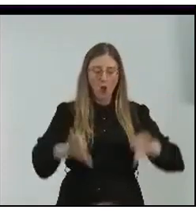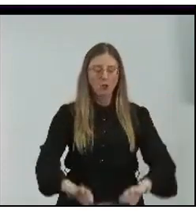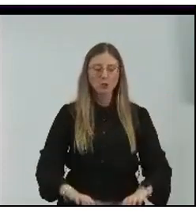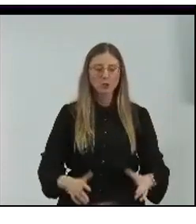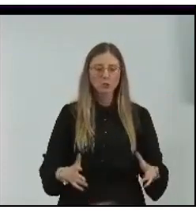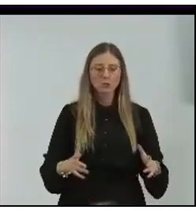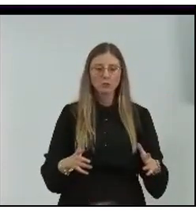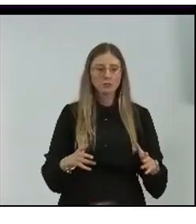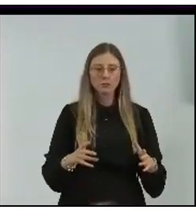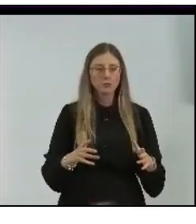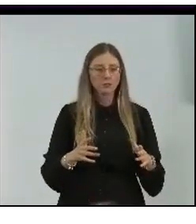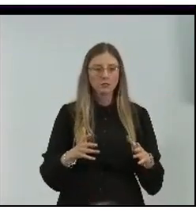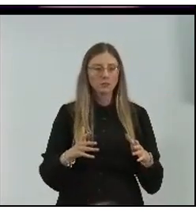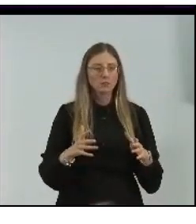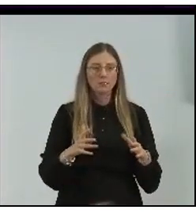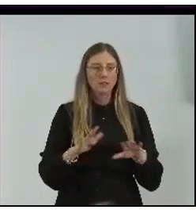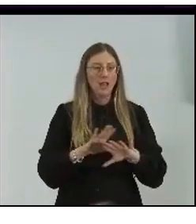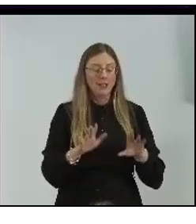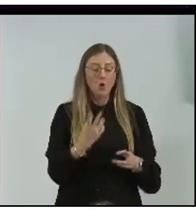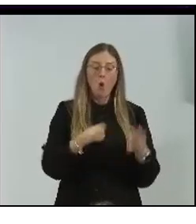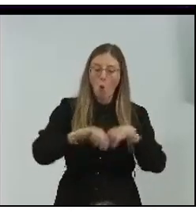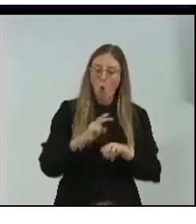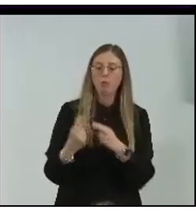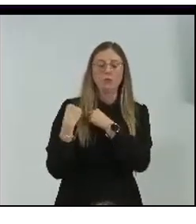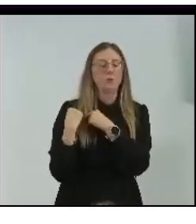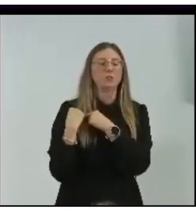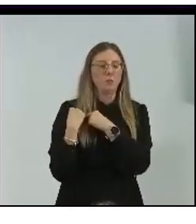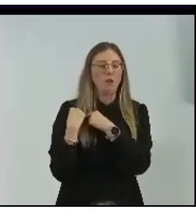is responsible for at your organisation. And that's really not sustainable.